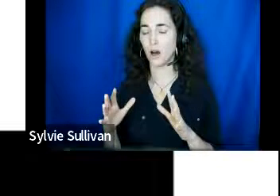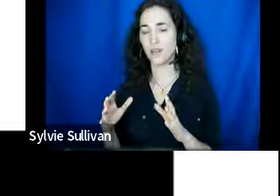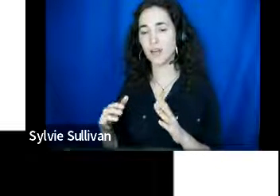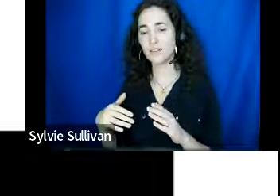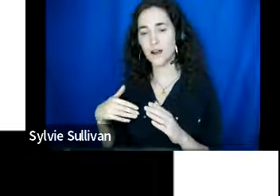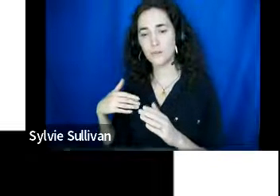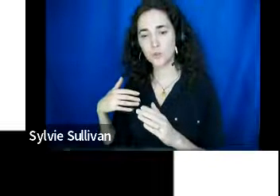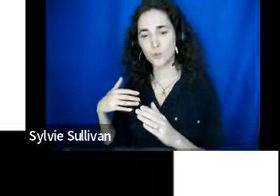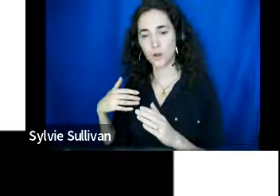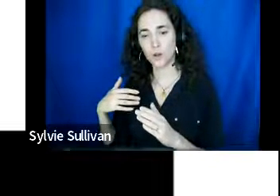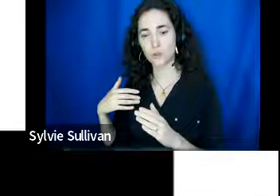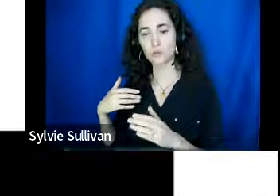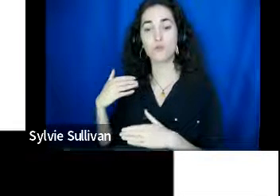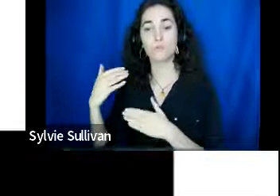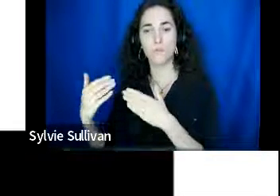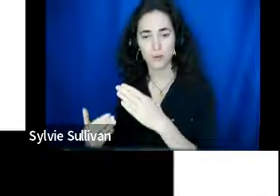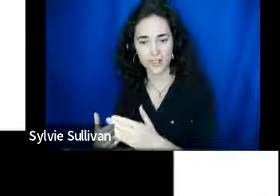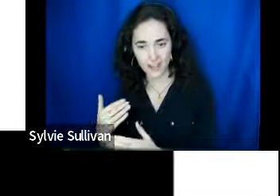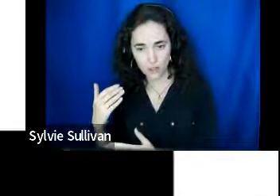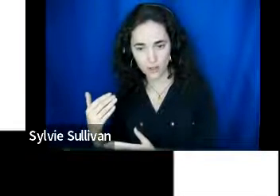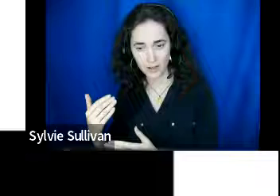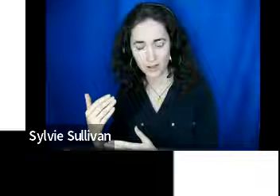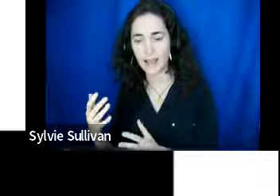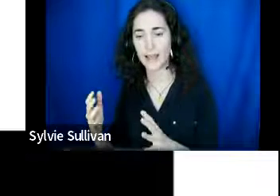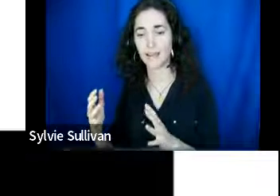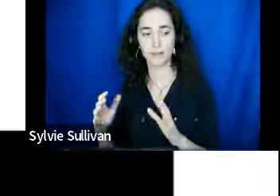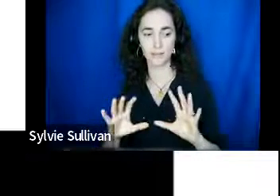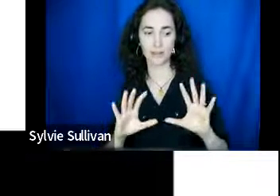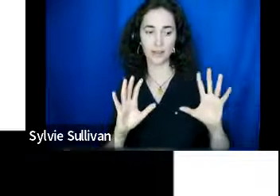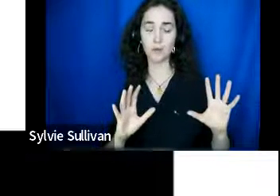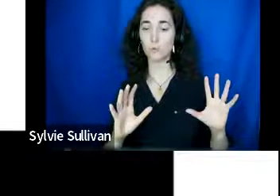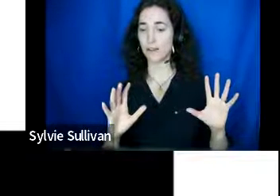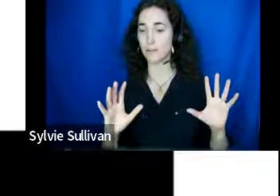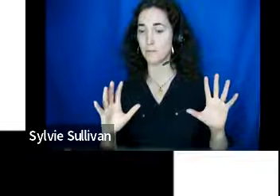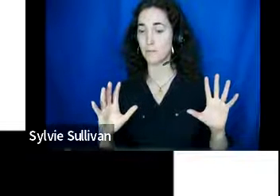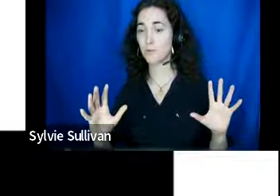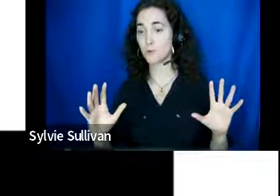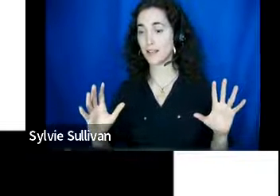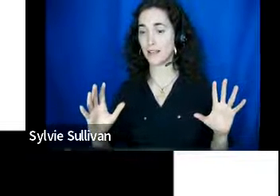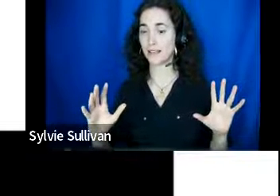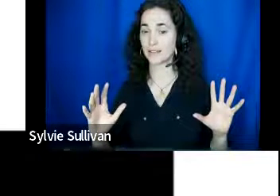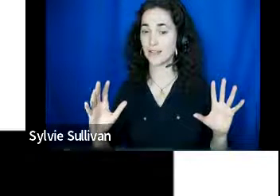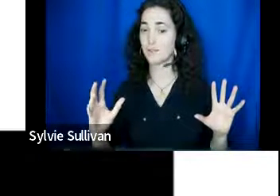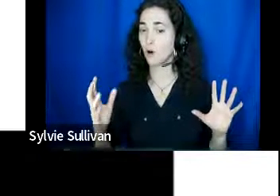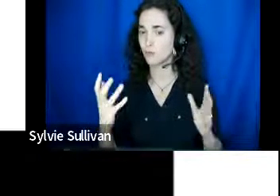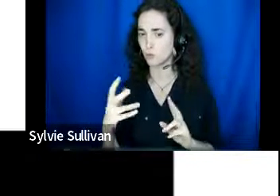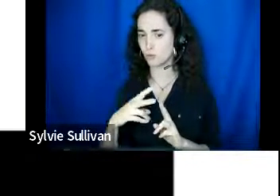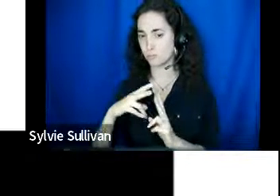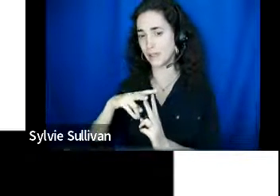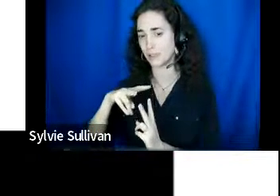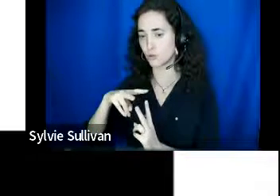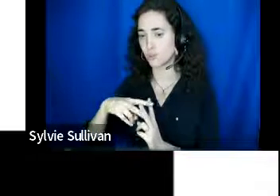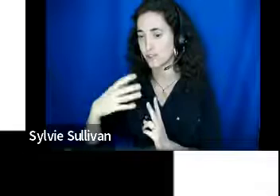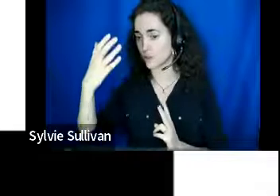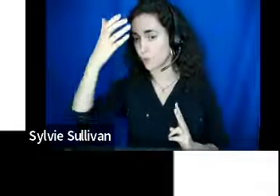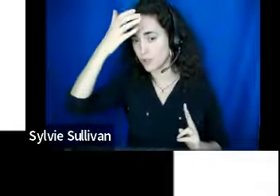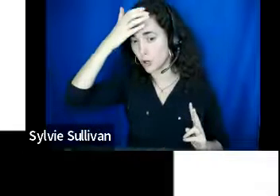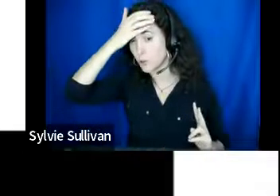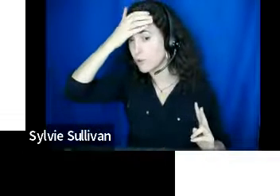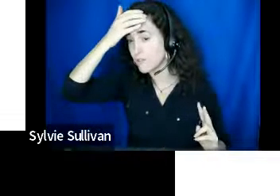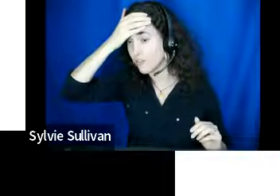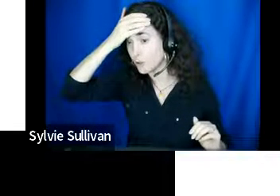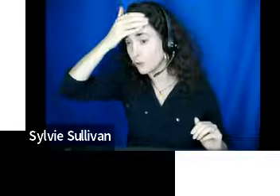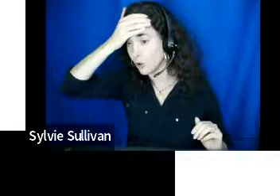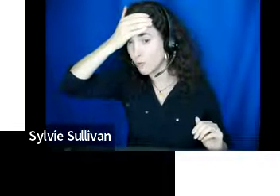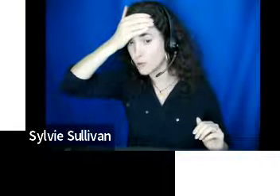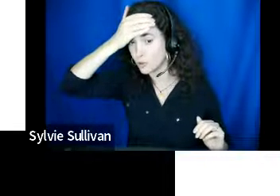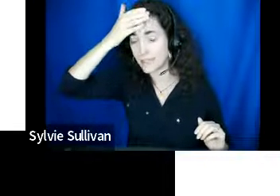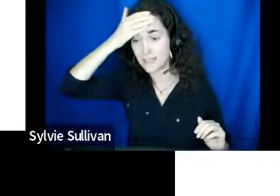So a lot of times schools use, memorization. In the brain, memory involves mainly 2 things-- that's what's called the prefrontal lobe.